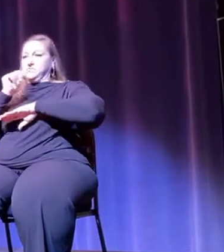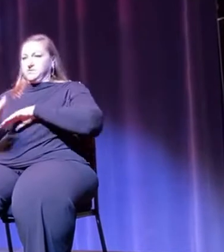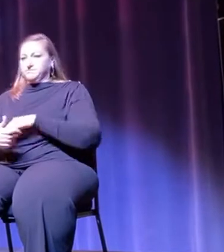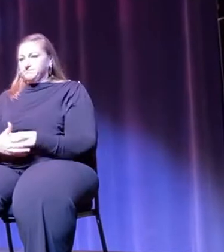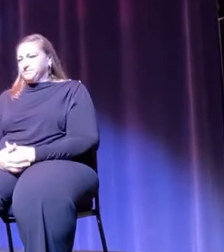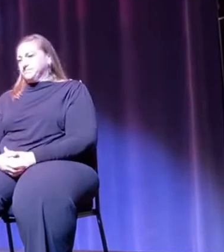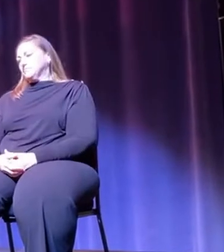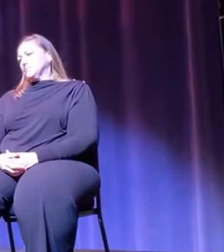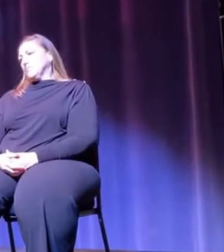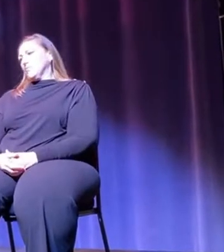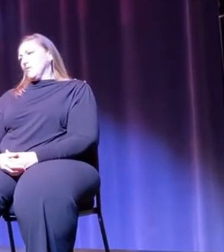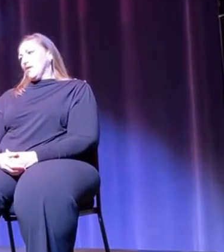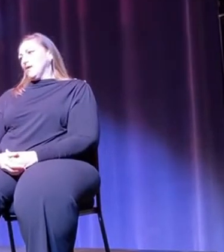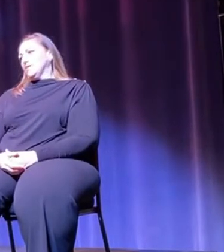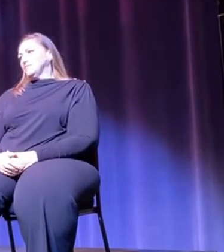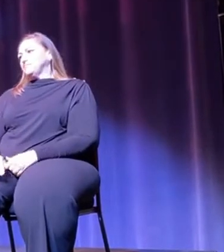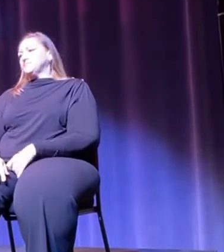and then also Grace Lee Boggs.